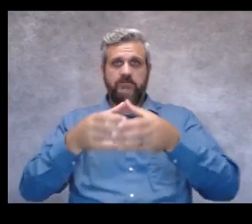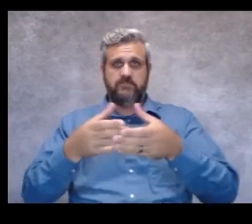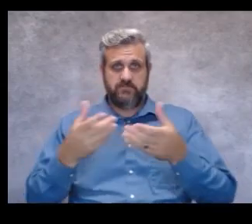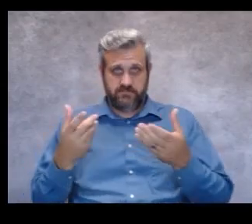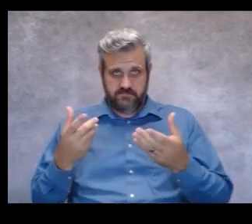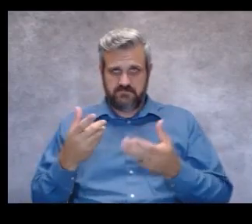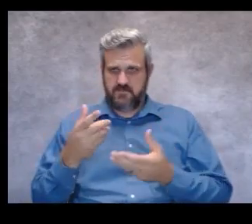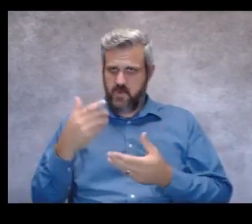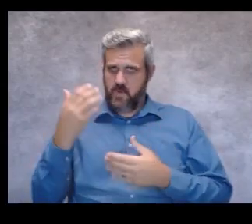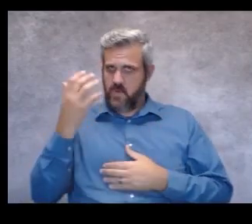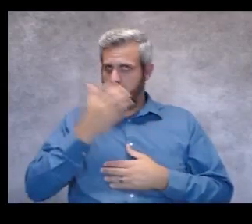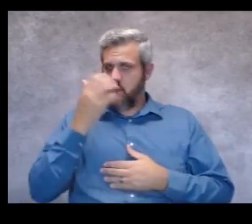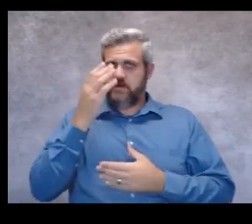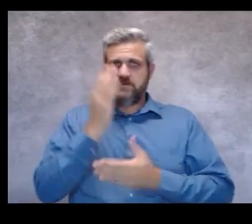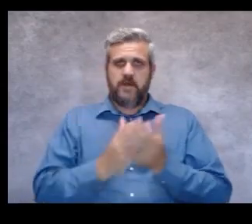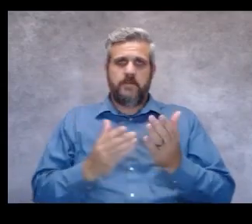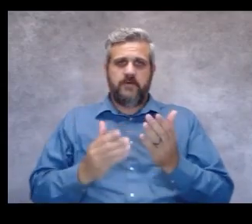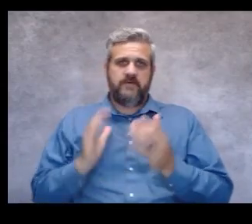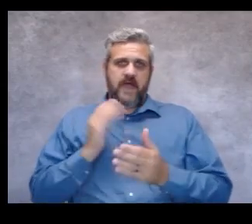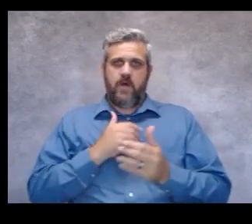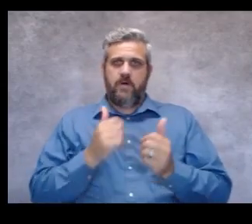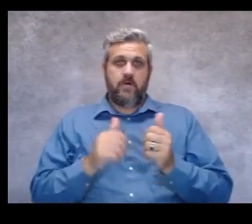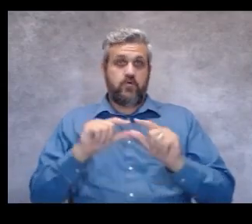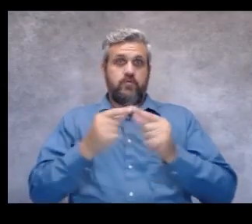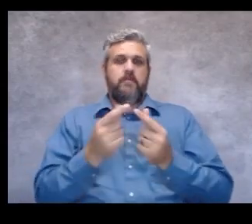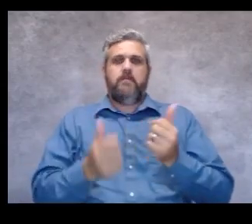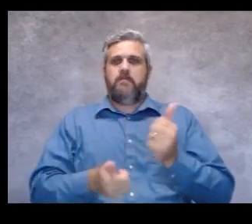These could be some of our most vulnerable populations for whom GT